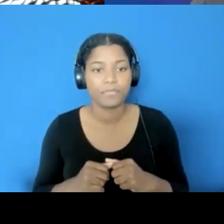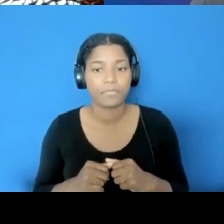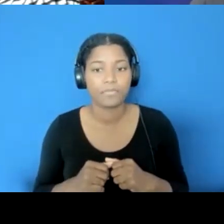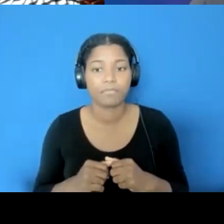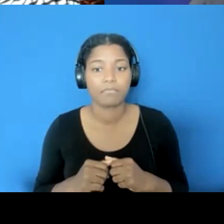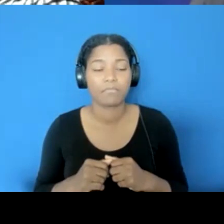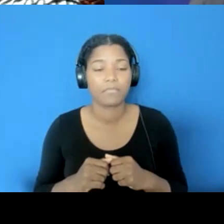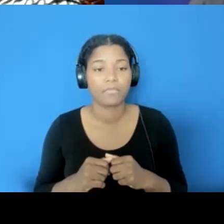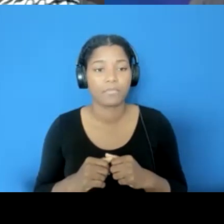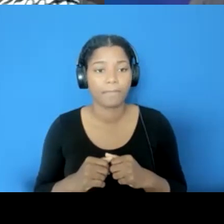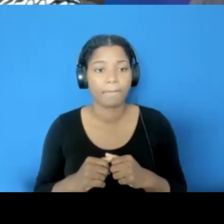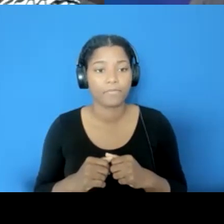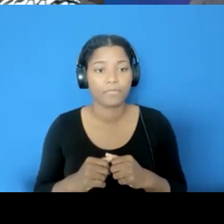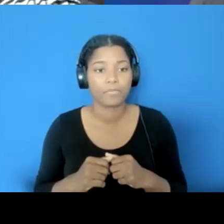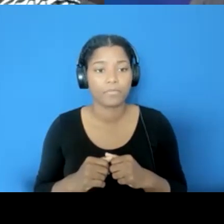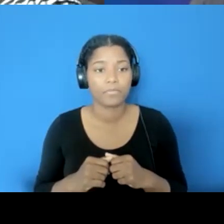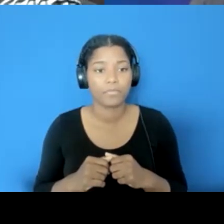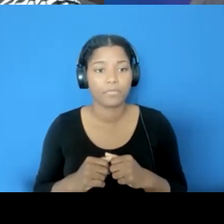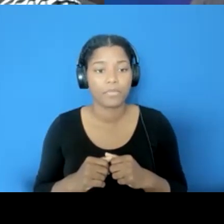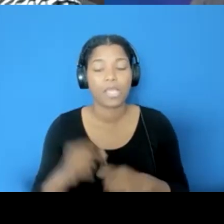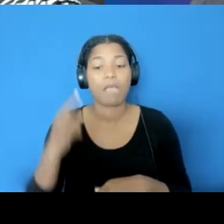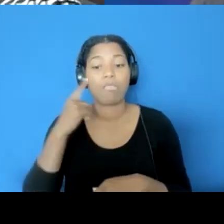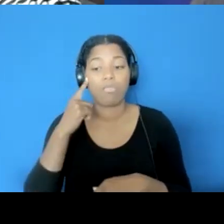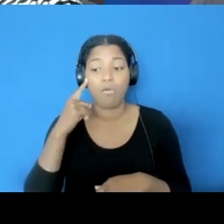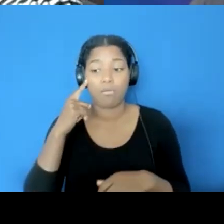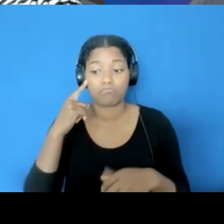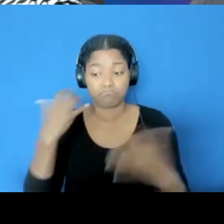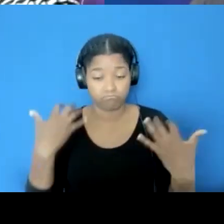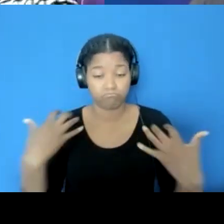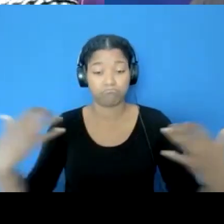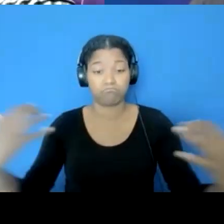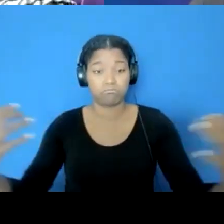that we felt would be good for the larger group to hear. We, you know, we answered a lot of them.